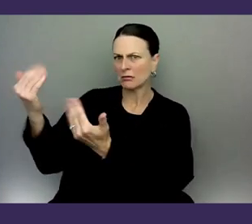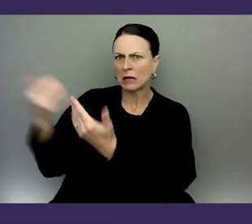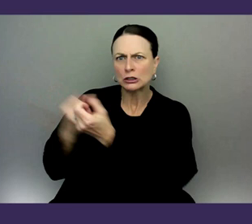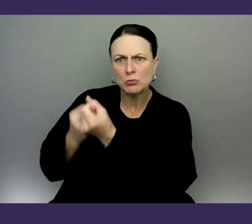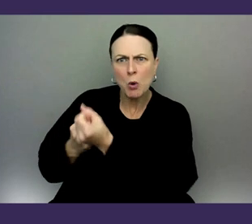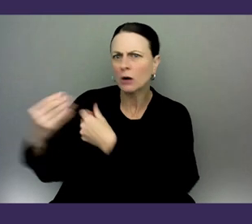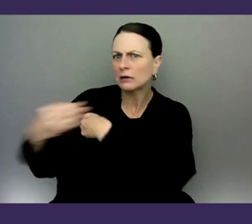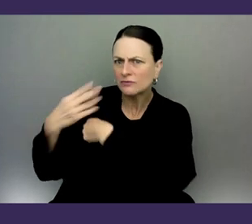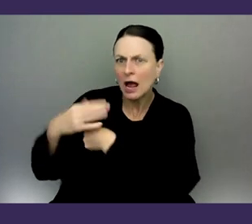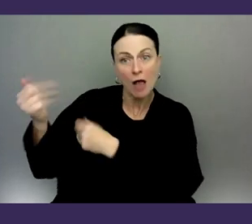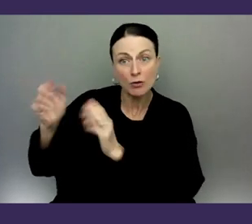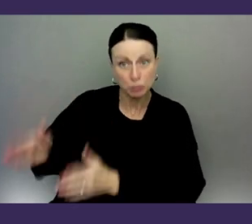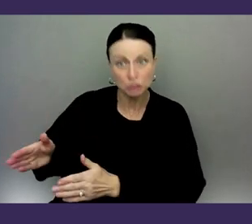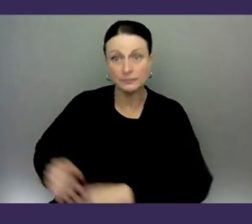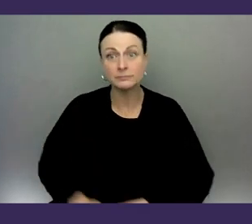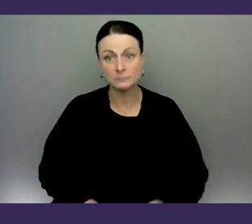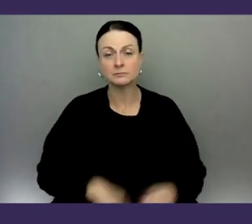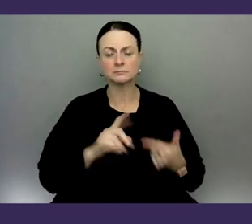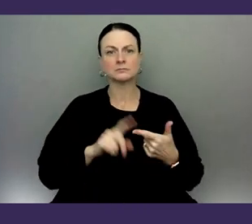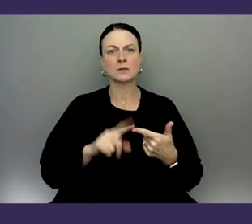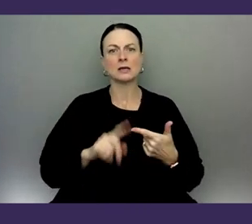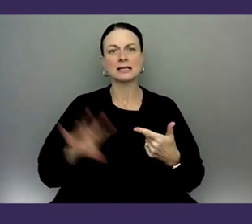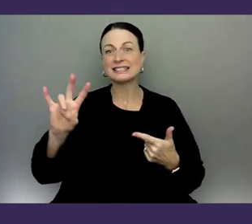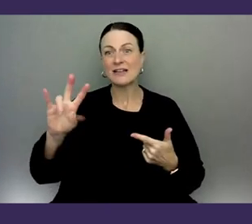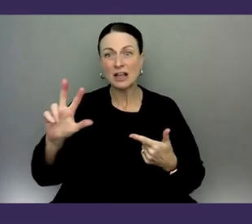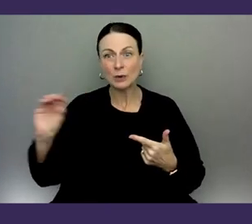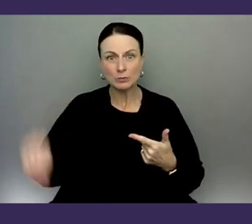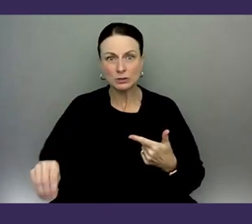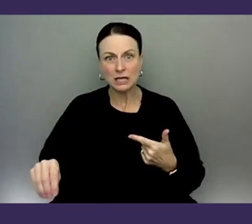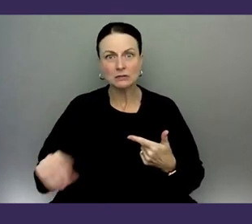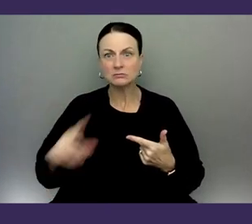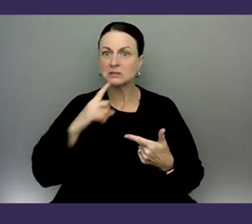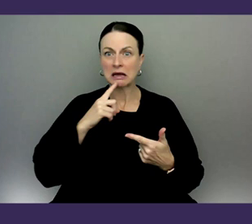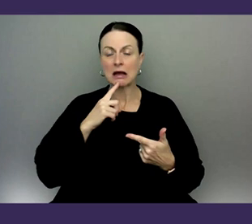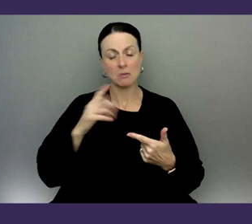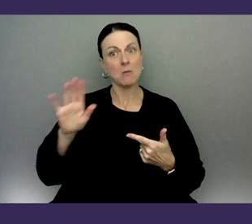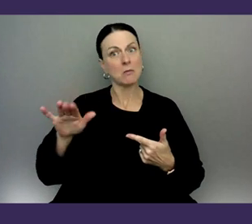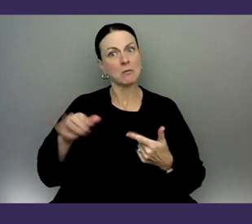when they need to buy a car. 73% say that they get advice